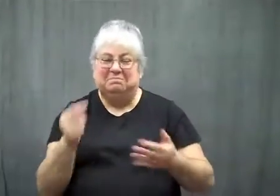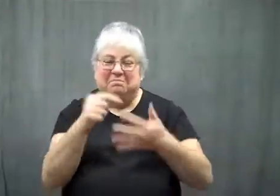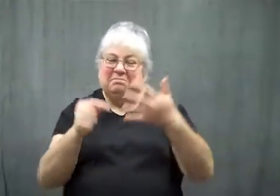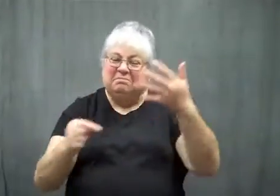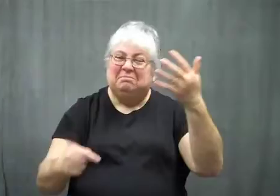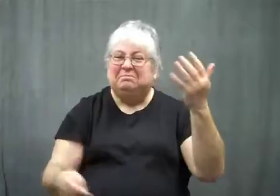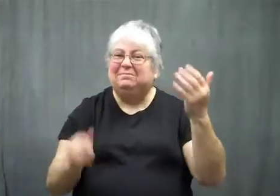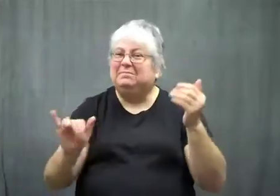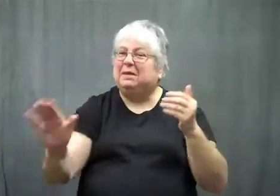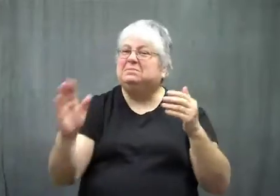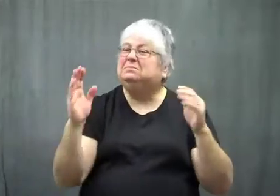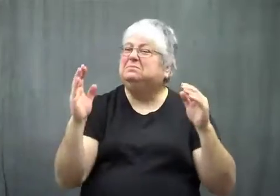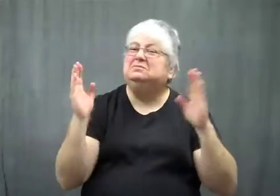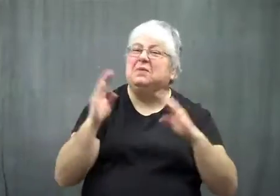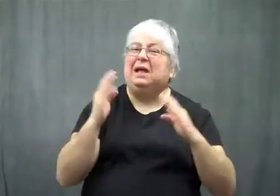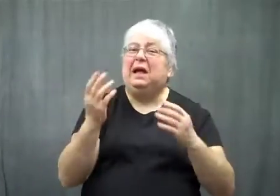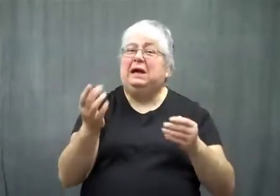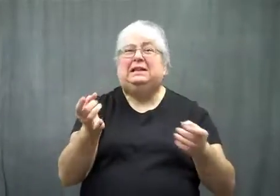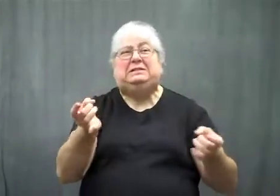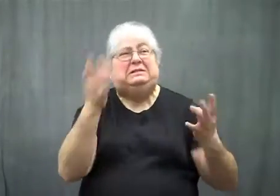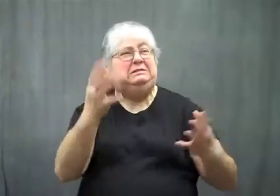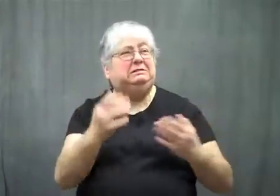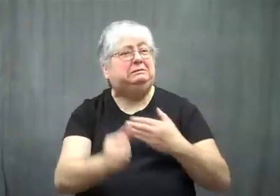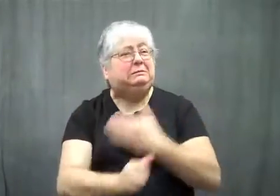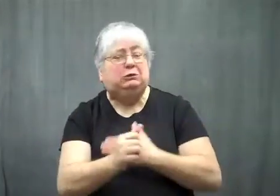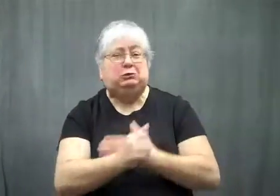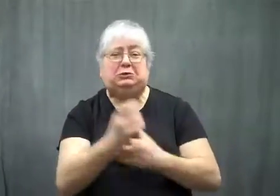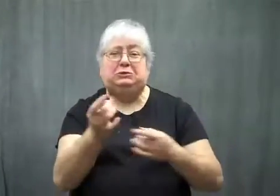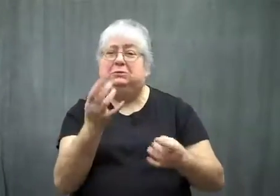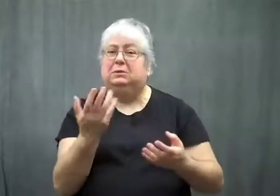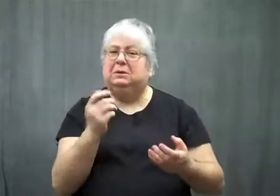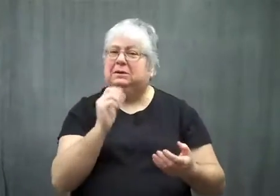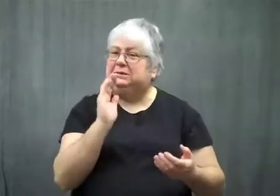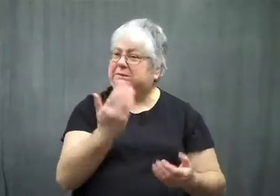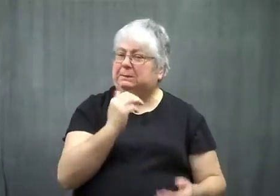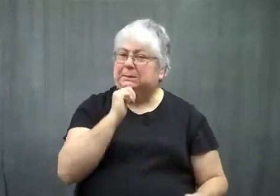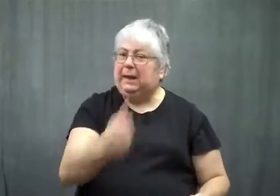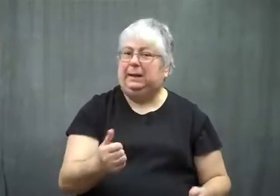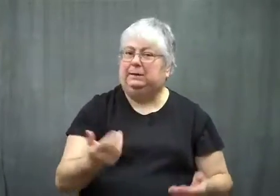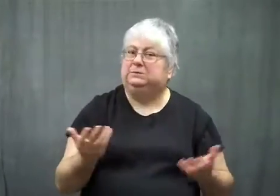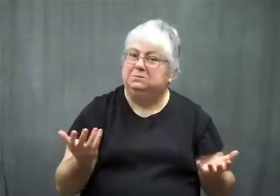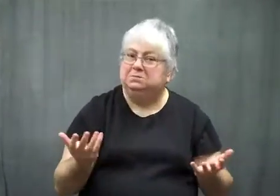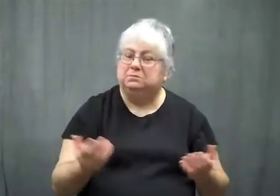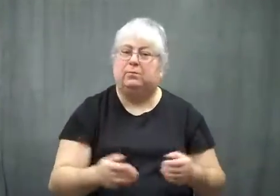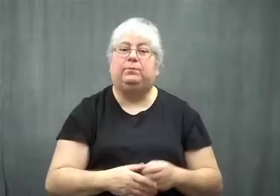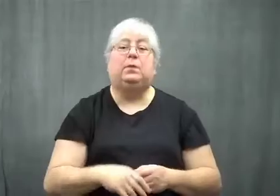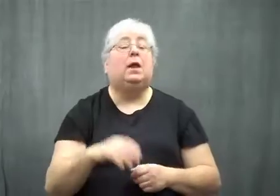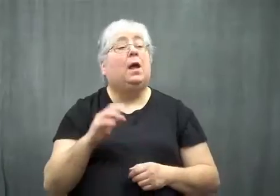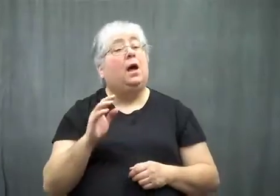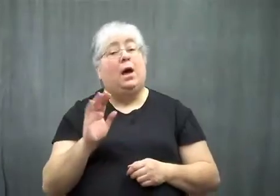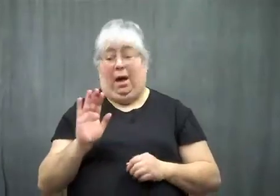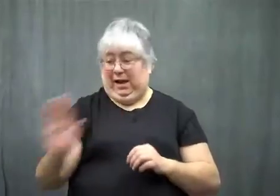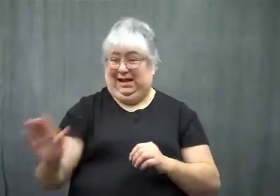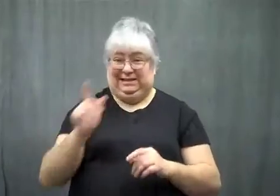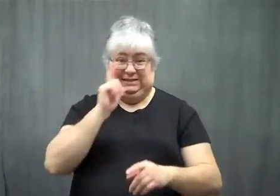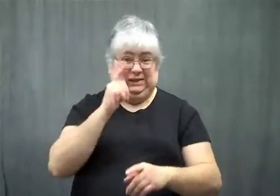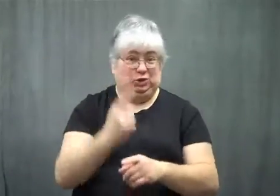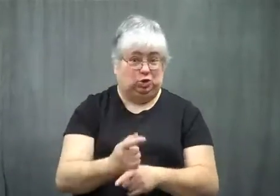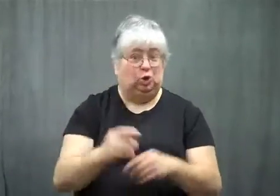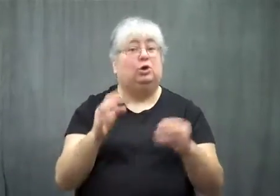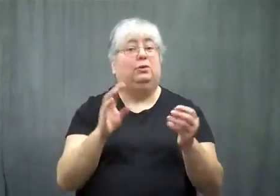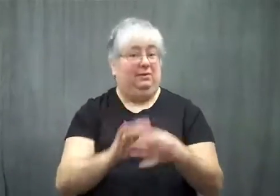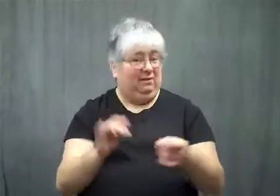In all that, there didn't seem to be anything major or dangerous.